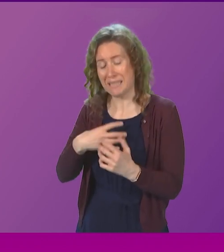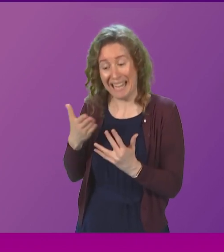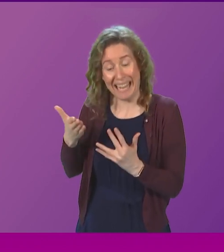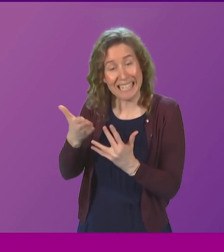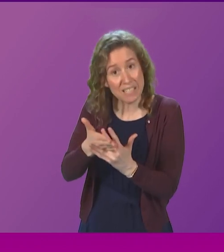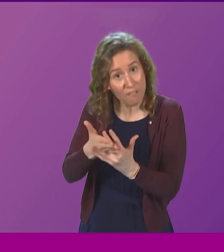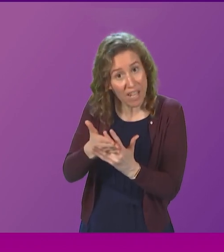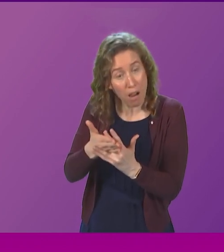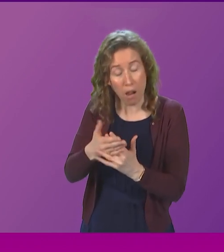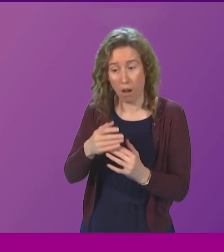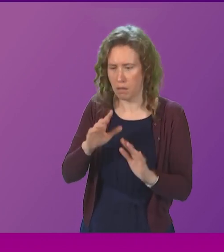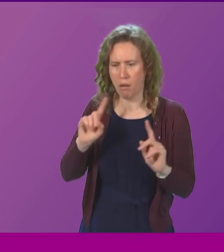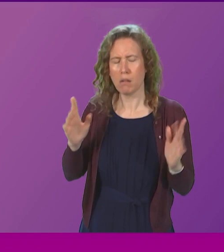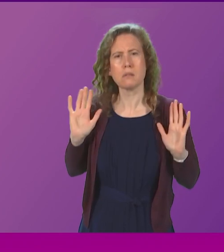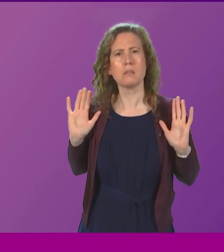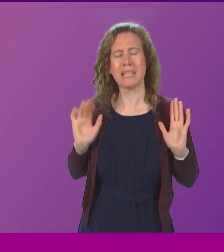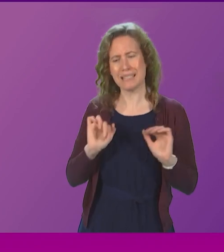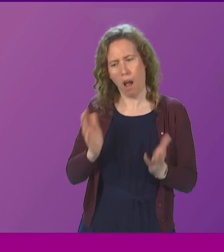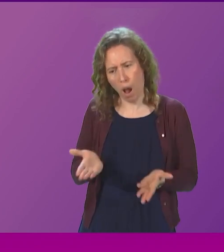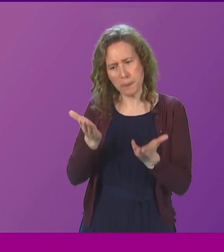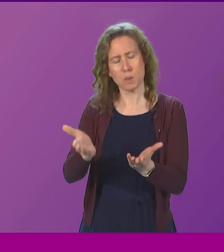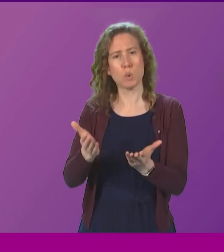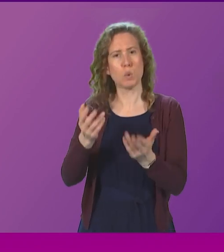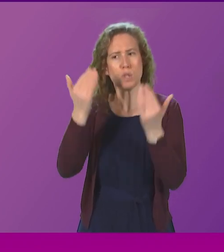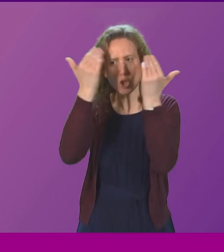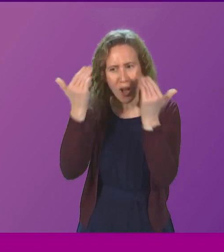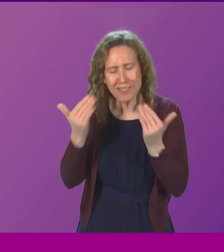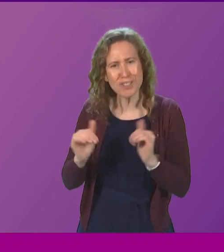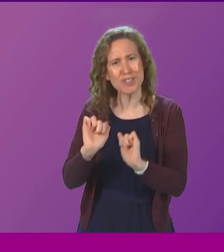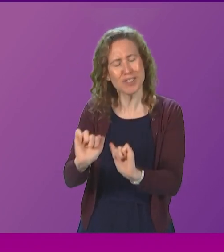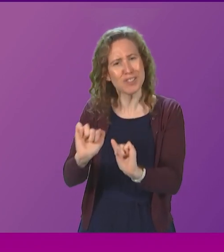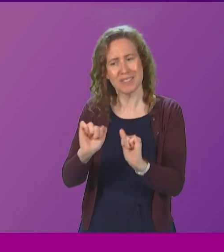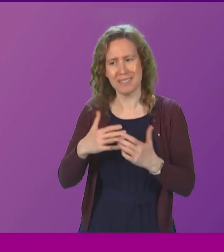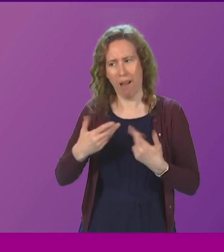in sentencing decisions that are made by the judiciary.